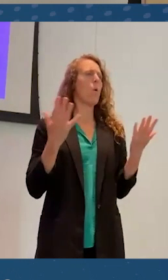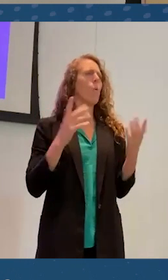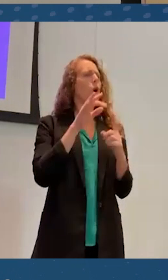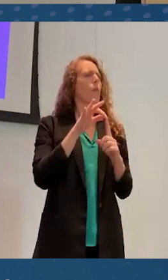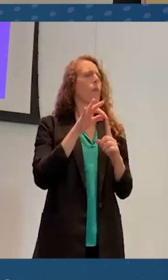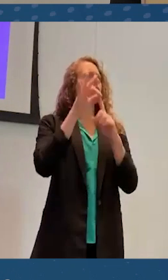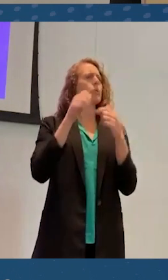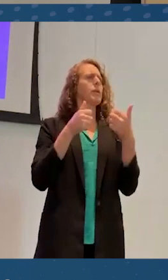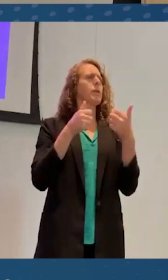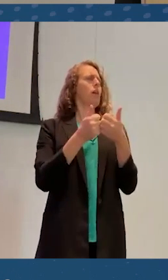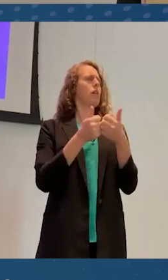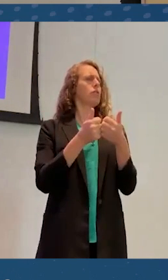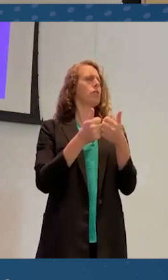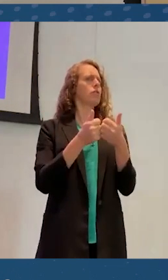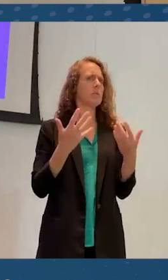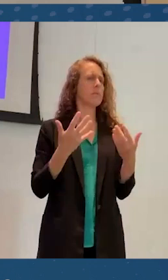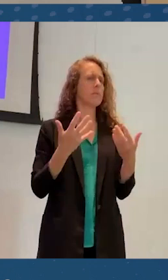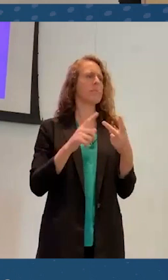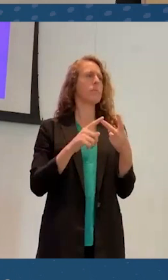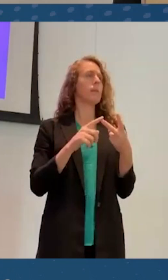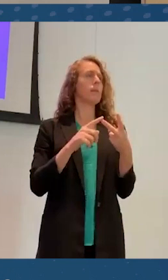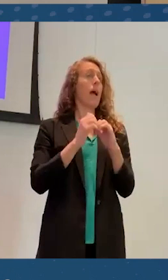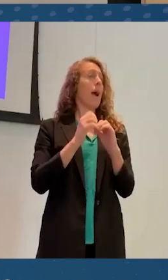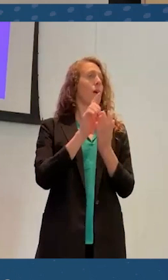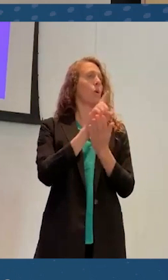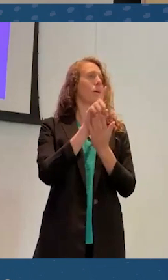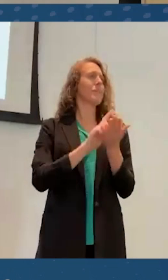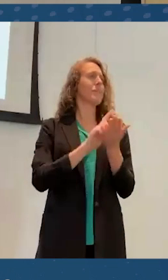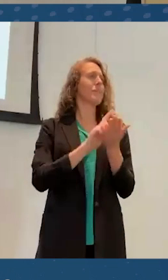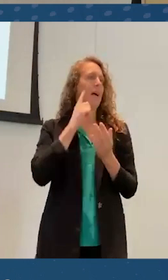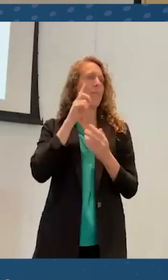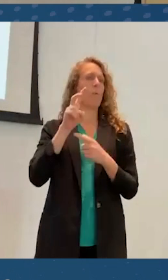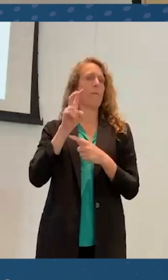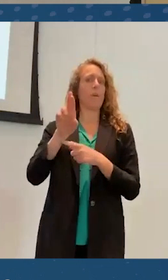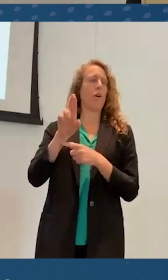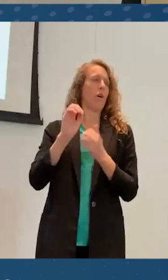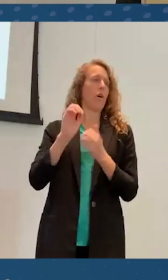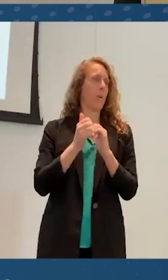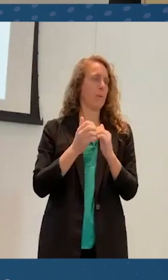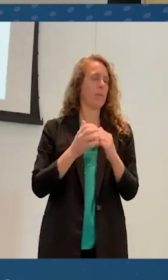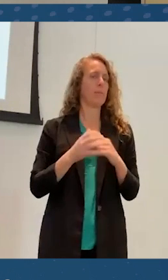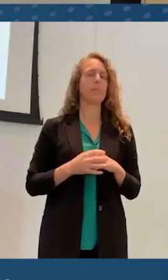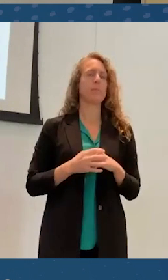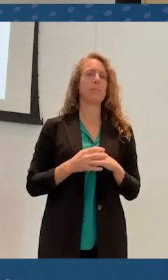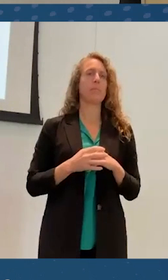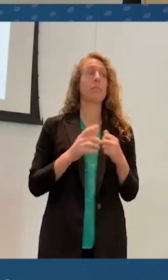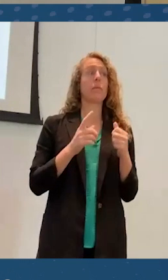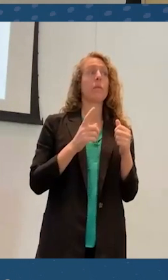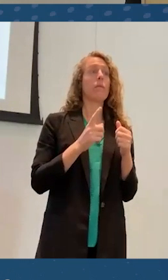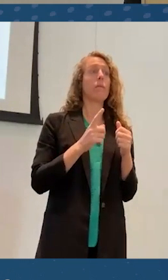and how did we go about designing for the medium? The first step was recognizing that we'd